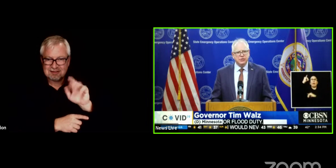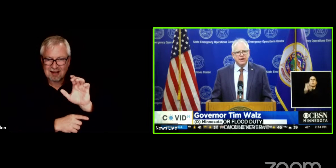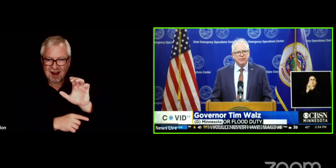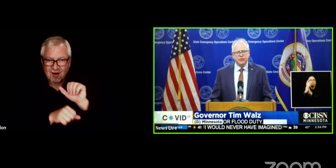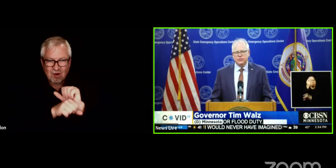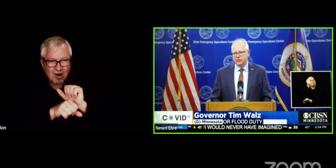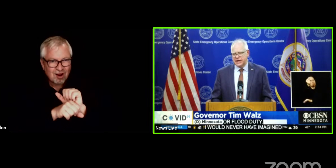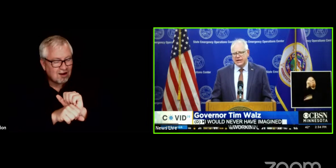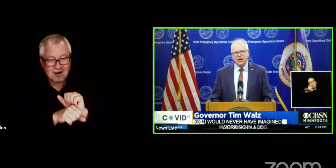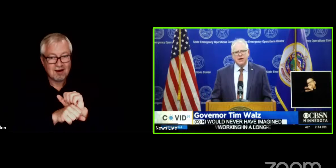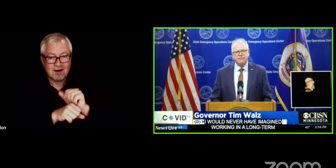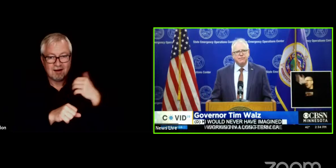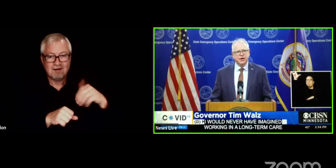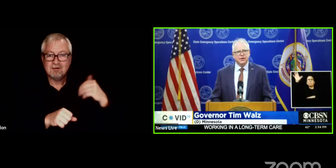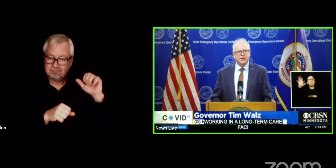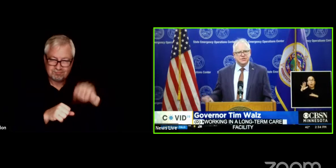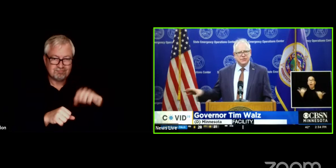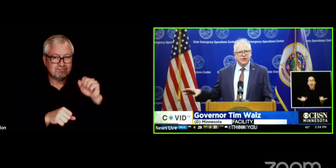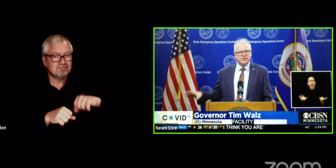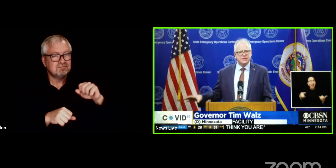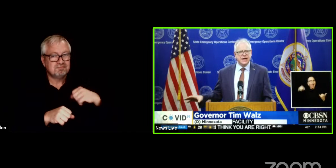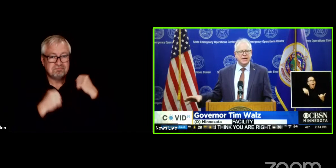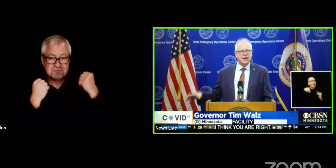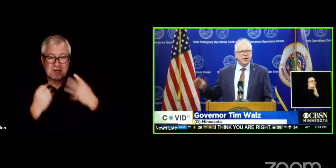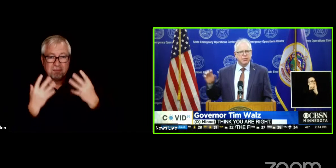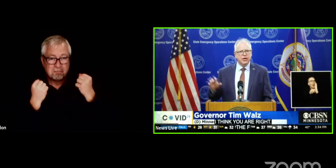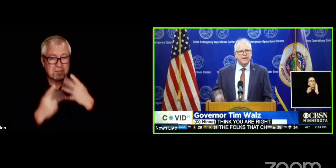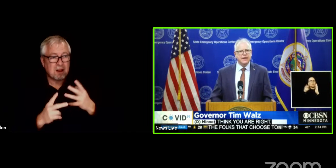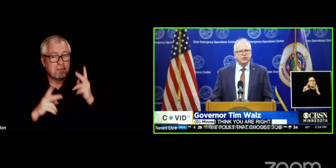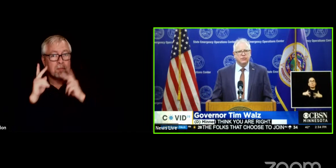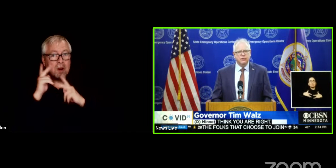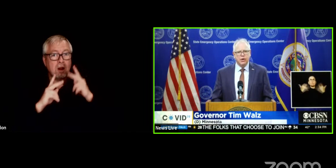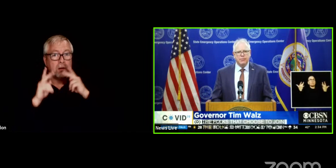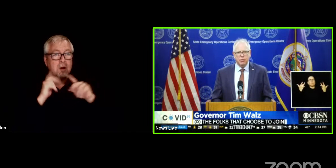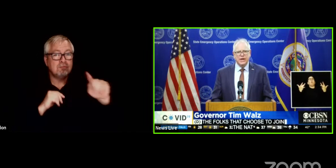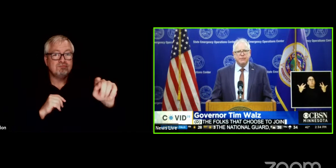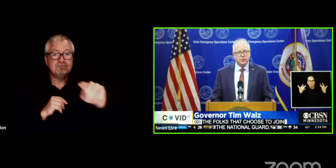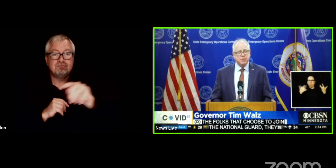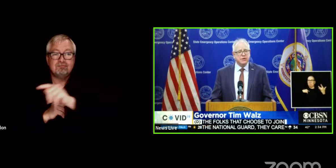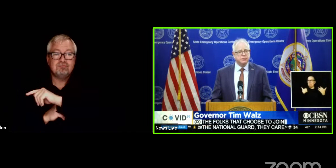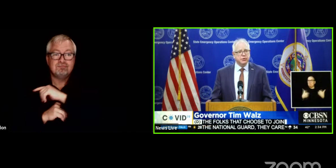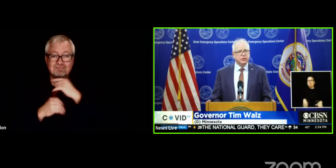YOU'VE GOT FOLKS TAKING OFF THEIR CIVILIAN SIDE, PUTTING ON THAT UNIFORM. WE HAVE A RESPONSIBILITY TO